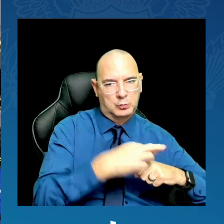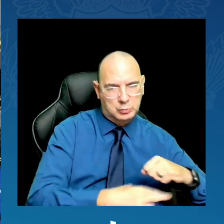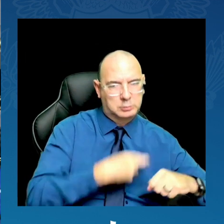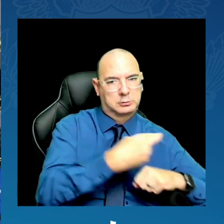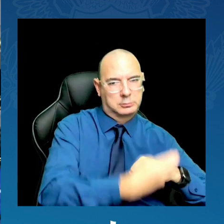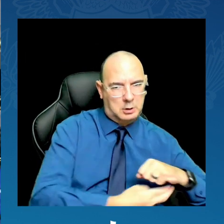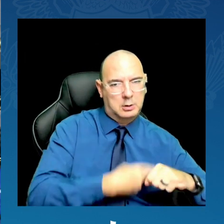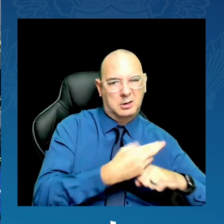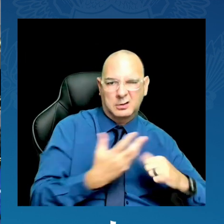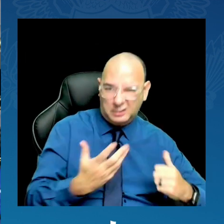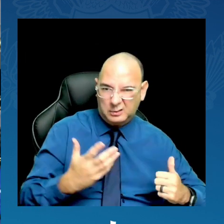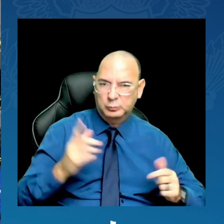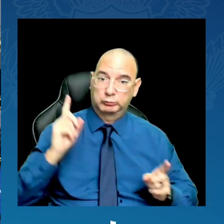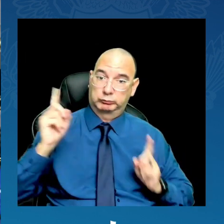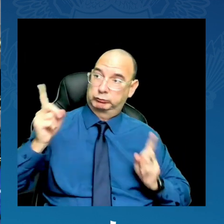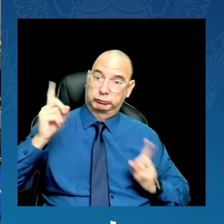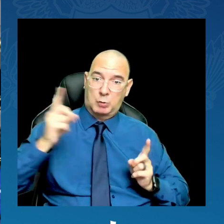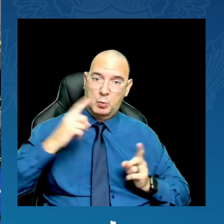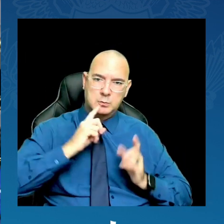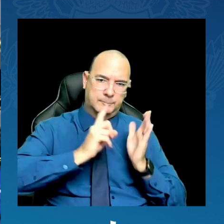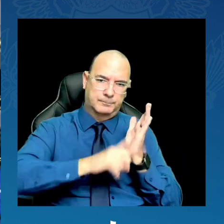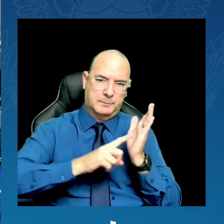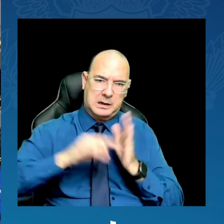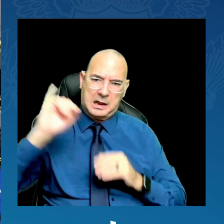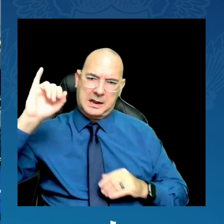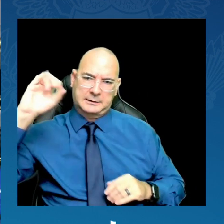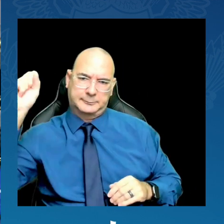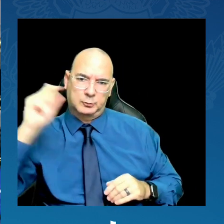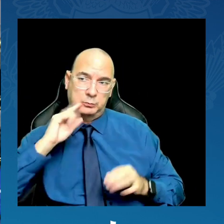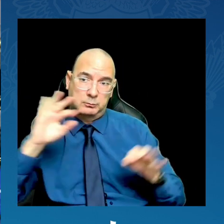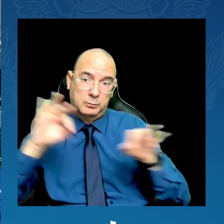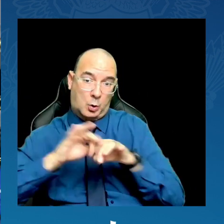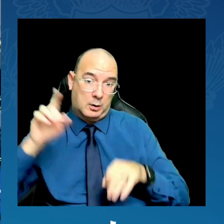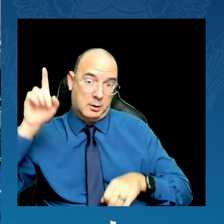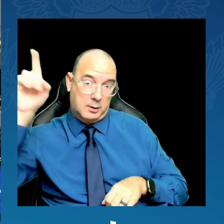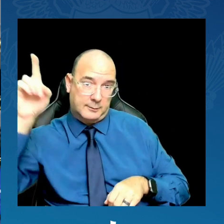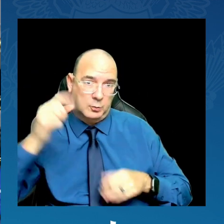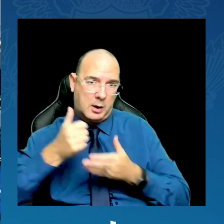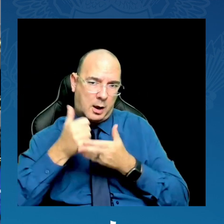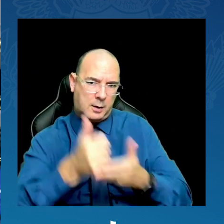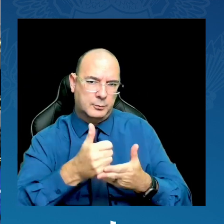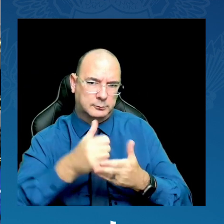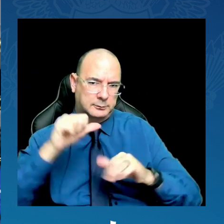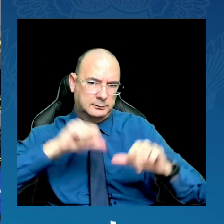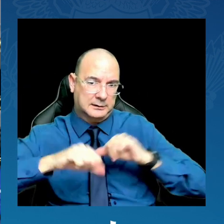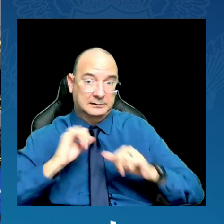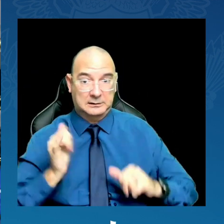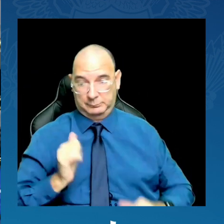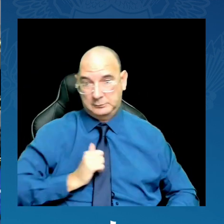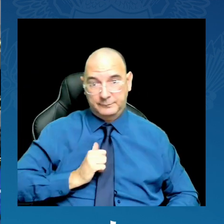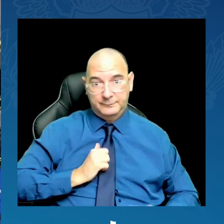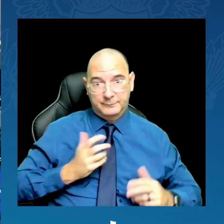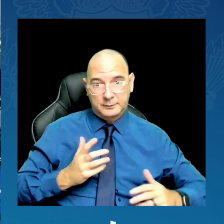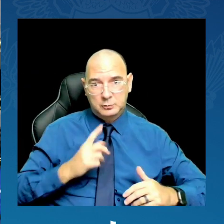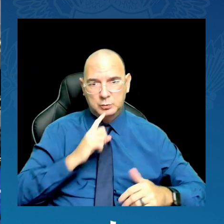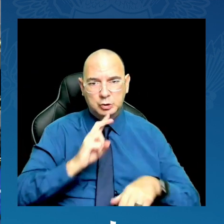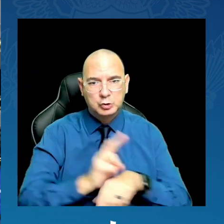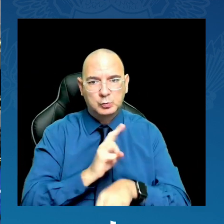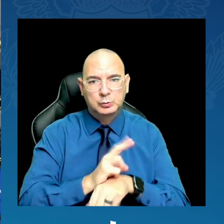has been critically important in enabling scientists like myself to utilize microgravity for research leading to Earth side benefits.